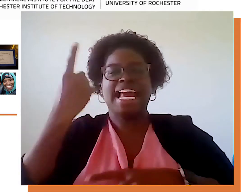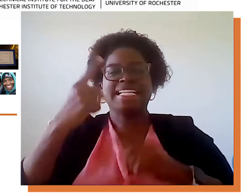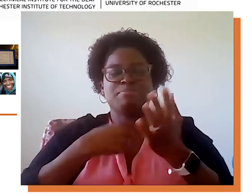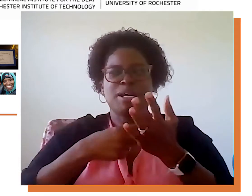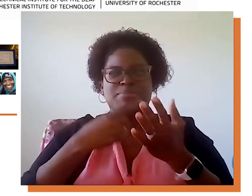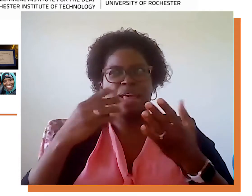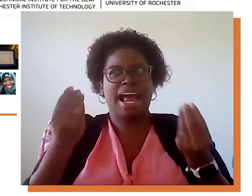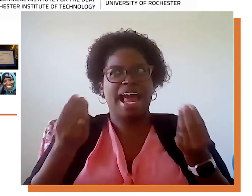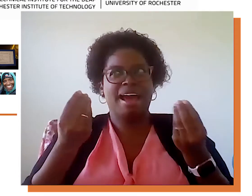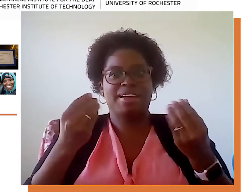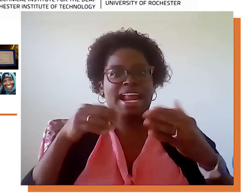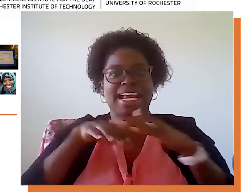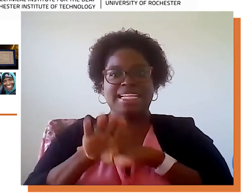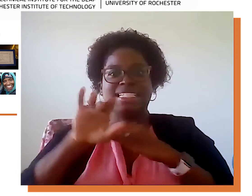to this day, I wonder, wow...